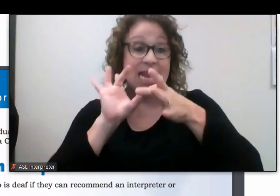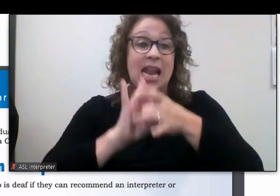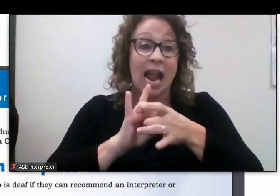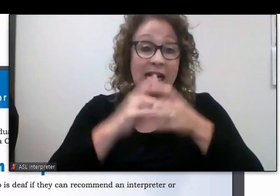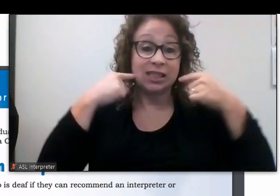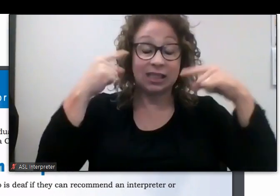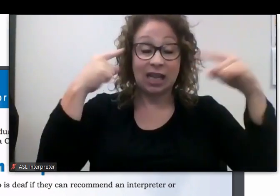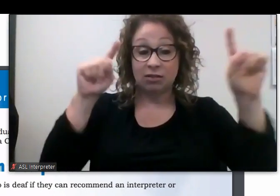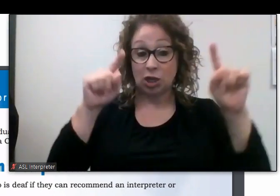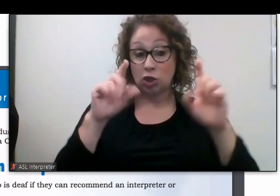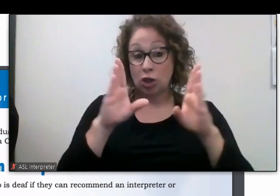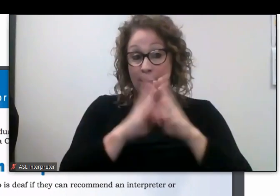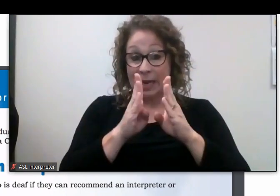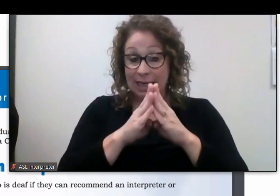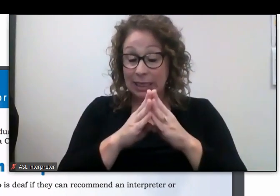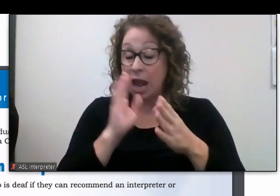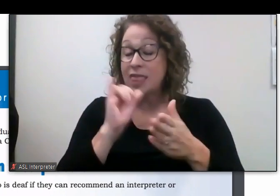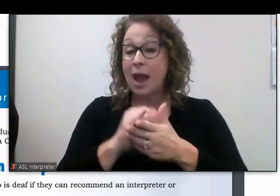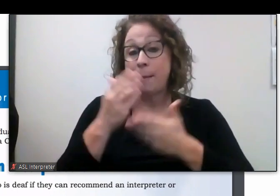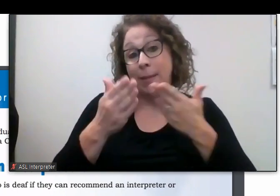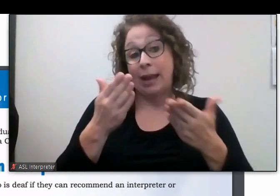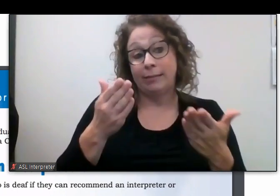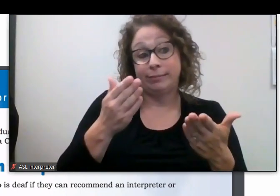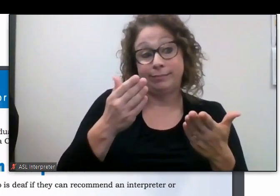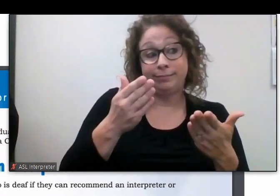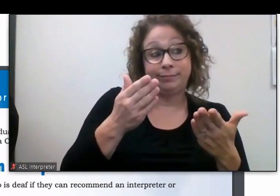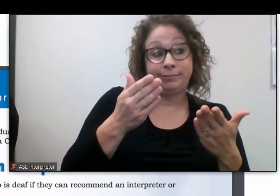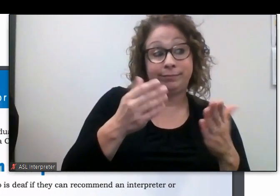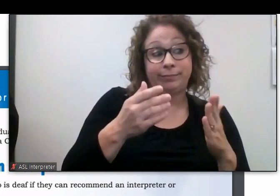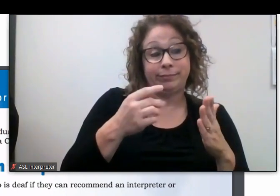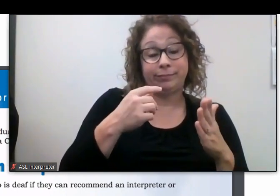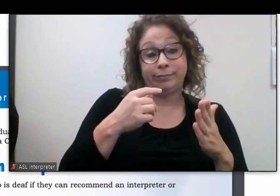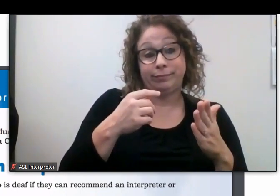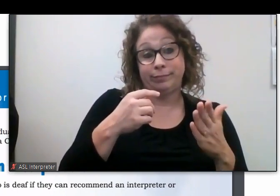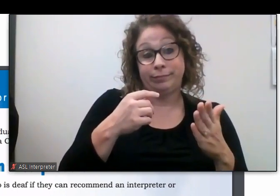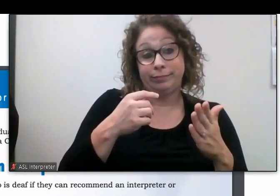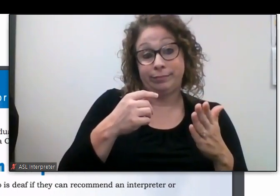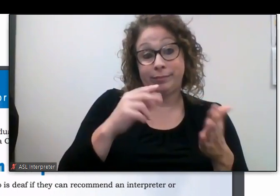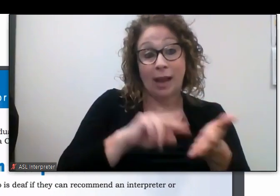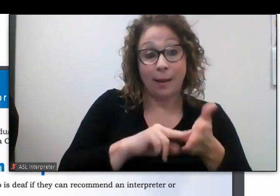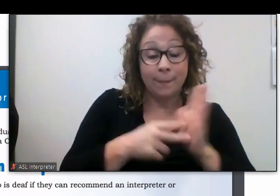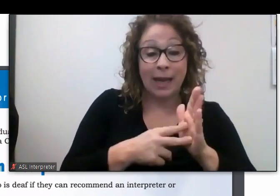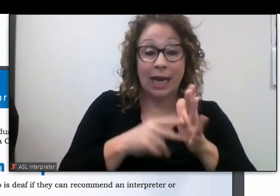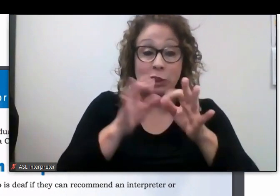That might mean, you know, making sure the interpreter has the webinar link,